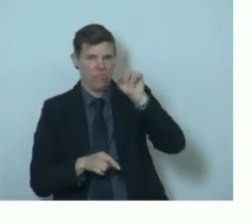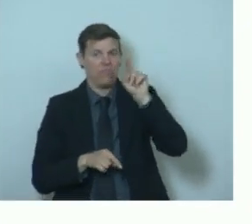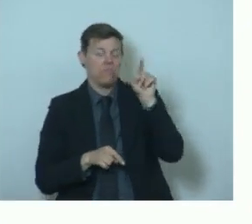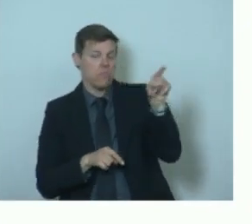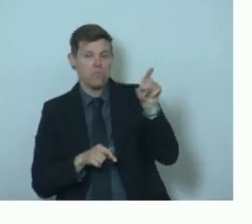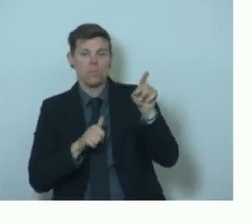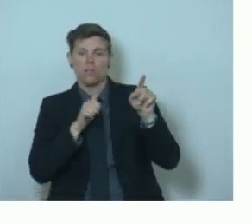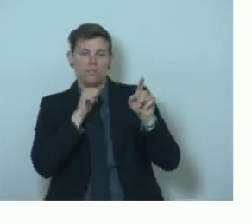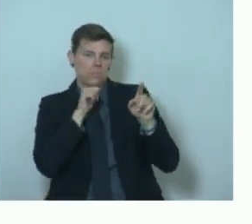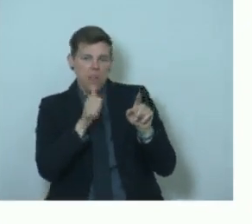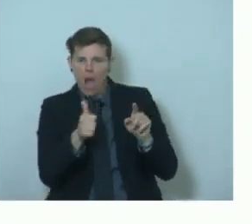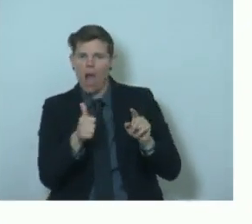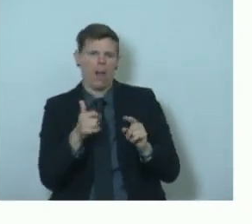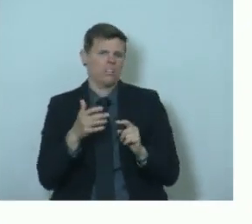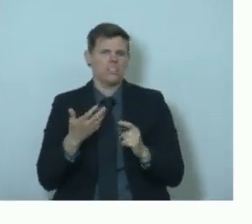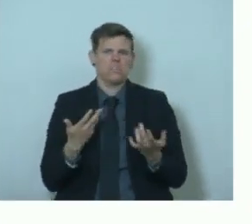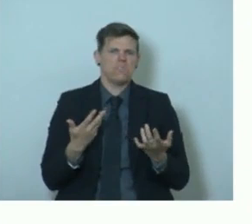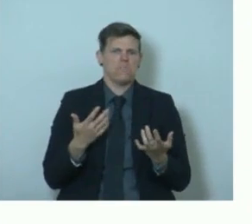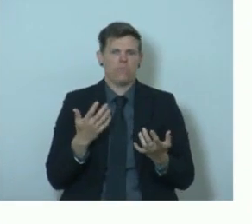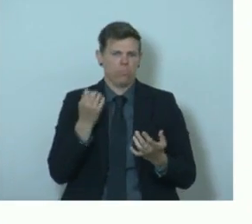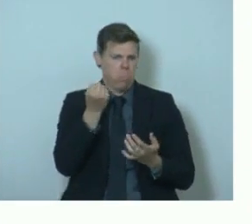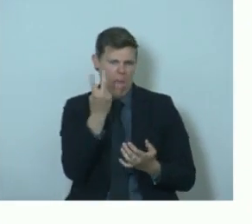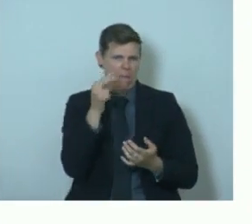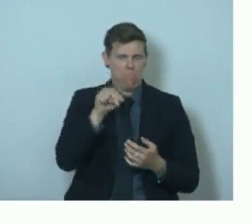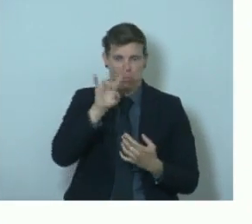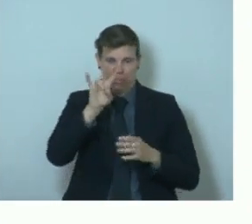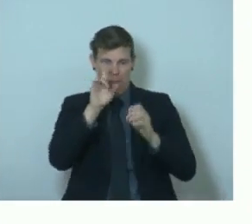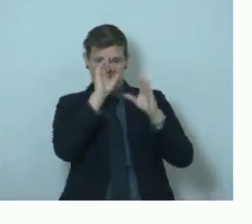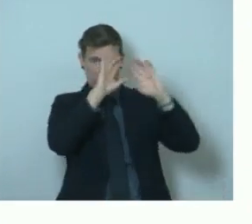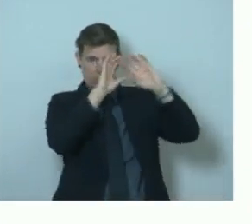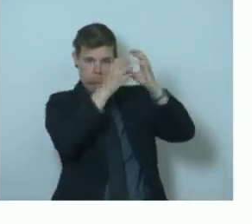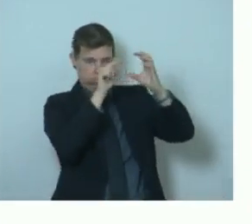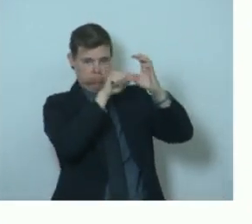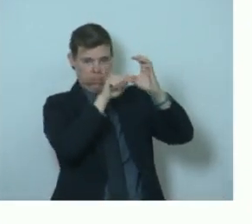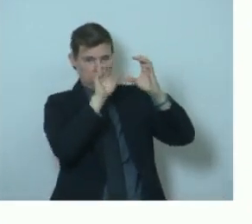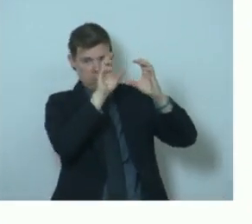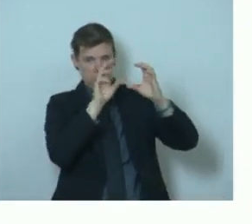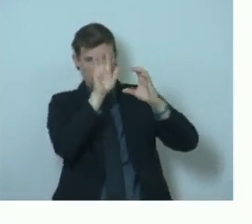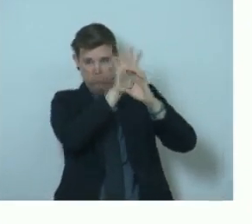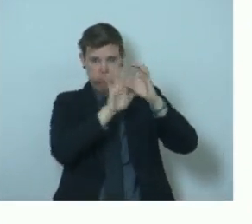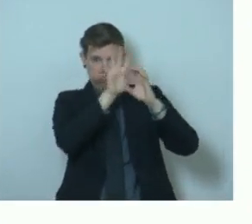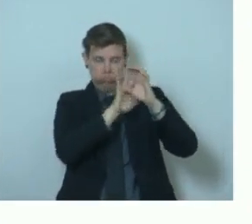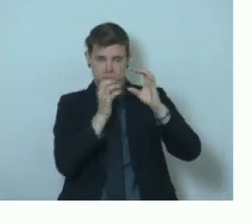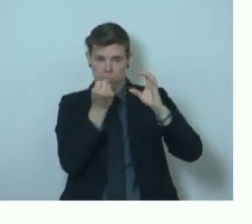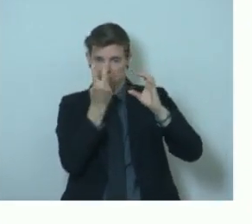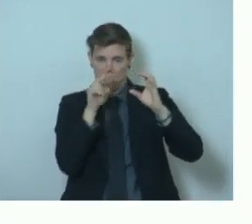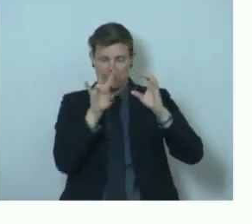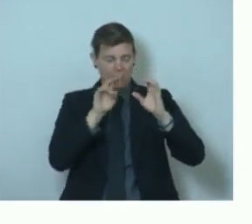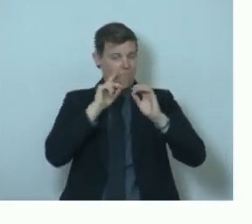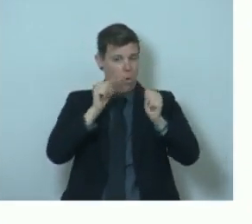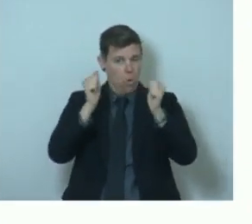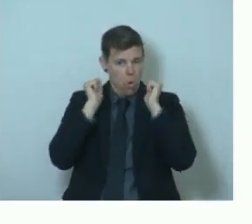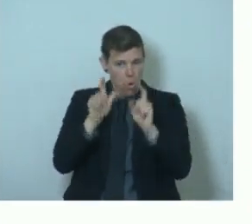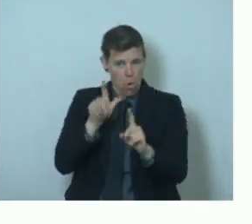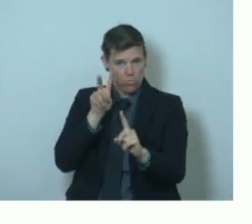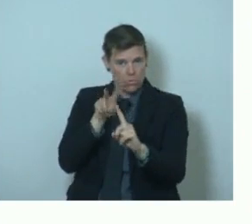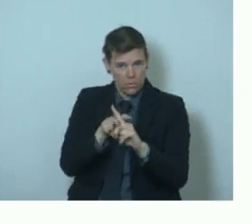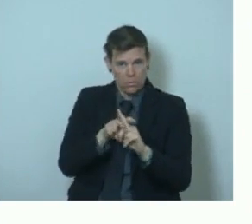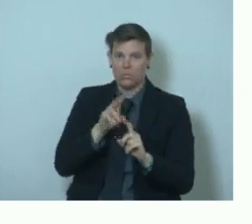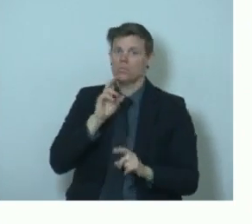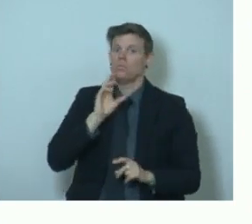IT IS NOT 12.5 OR 13% OF KIDS, IT IS OF ALL THE CASES, 12% OUR KIDS.